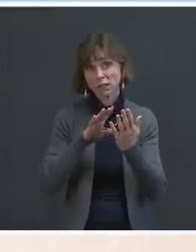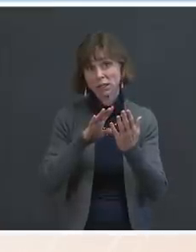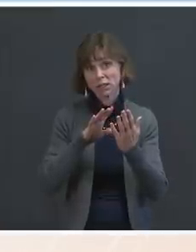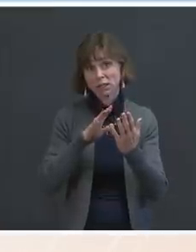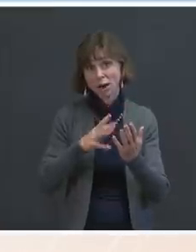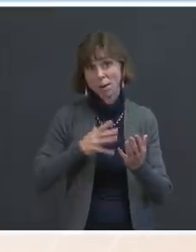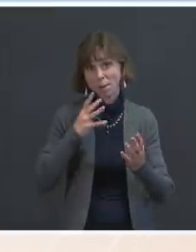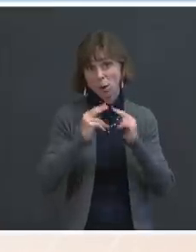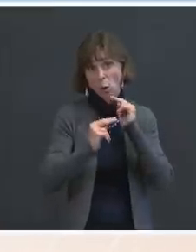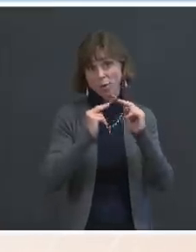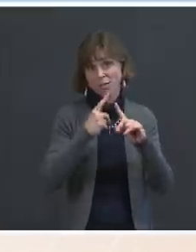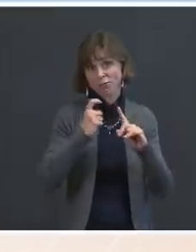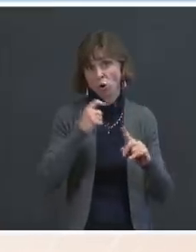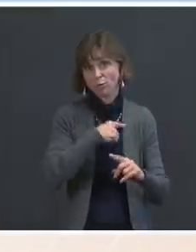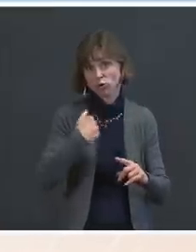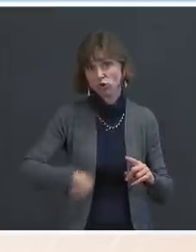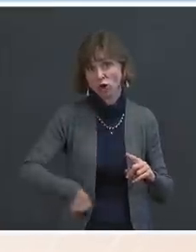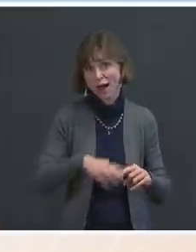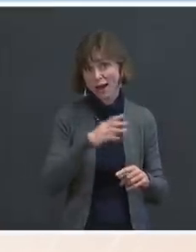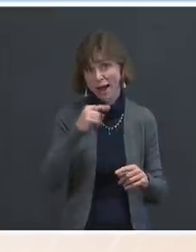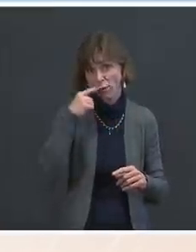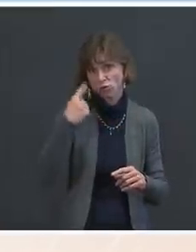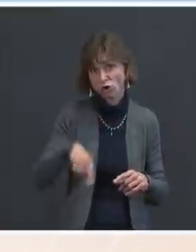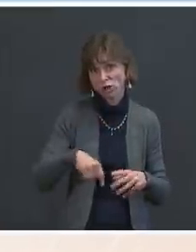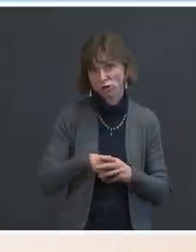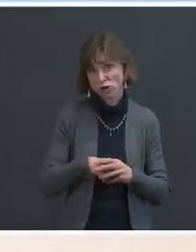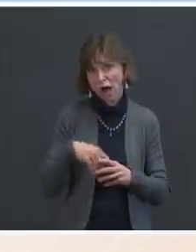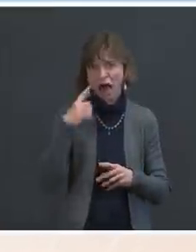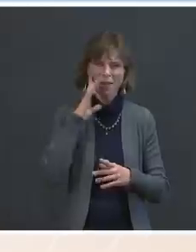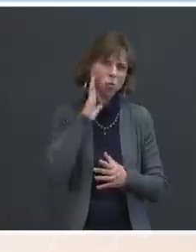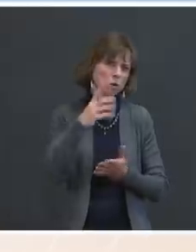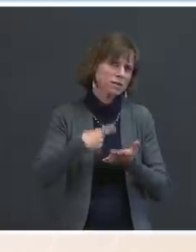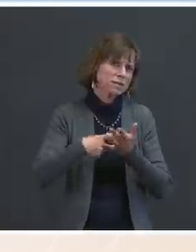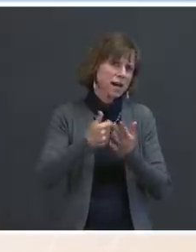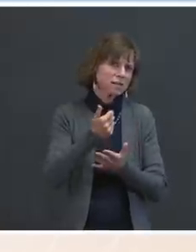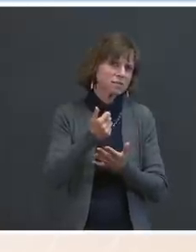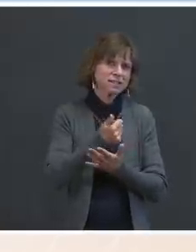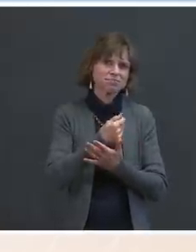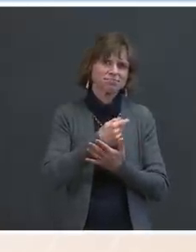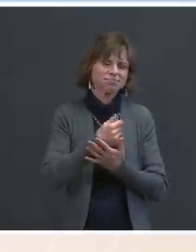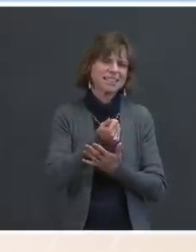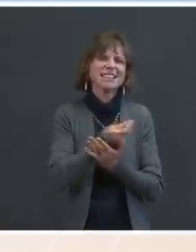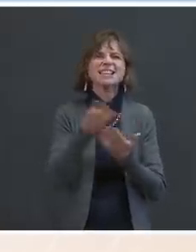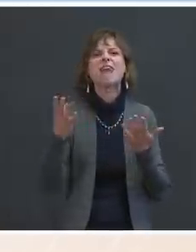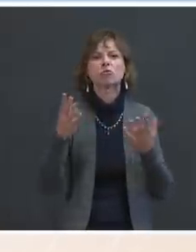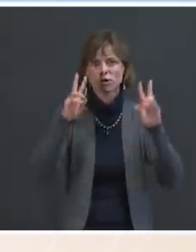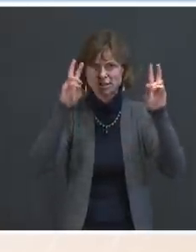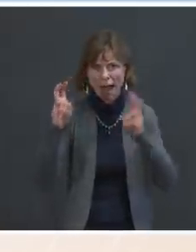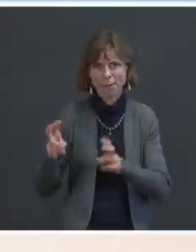Ms. Psaki: You know, I think there'll be a range of topics discussed, and I know that it is a concern of a number of leaders around the world,